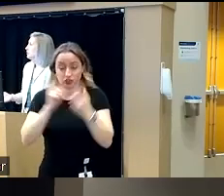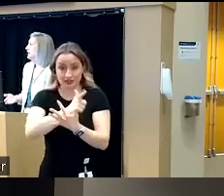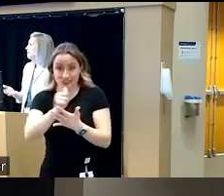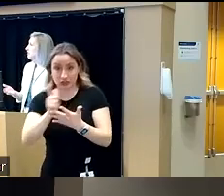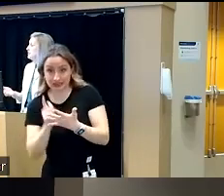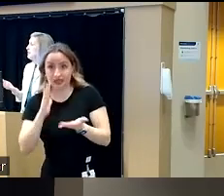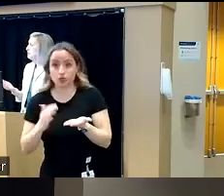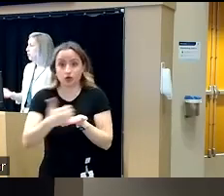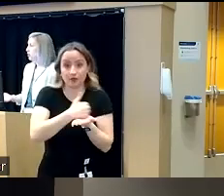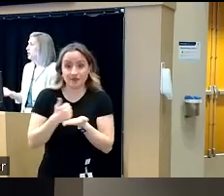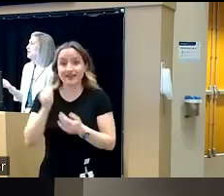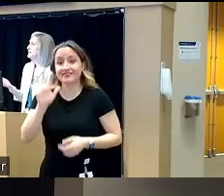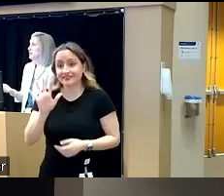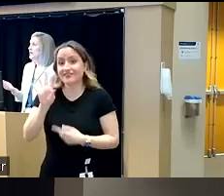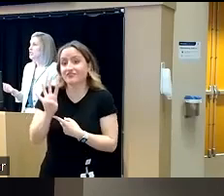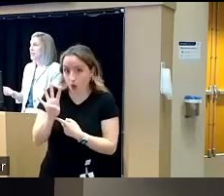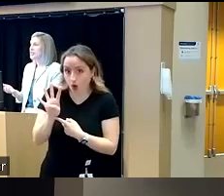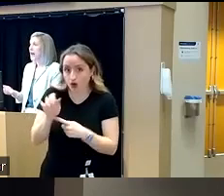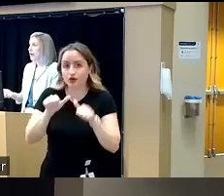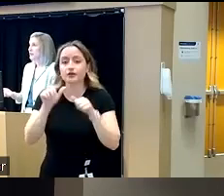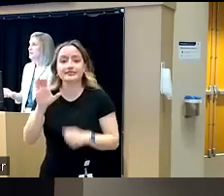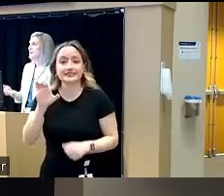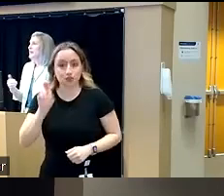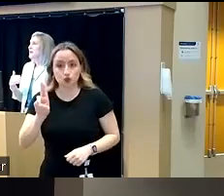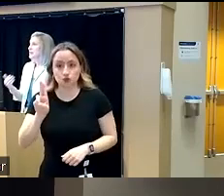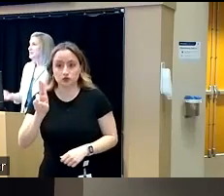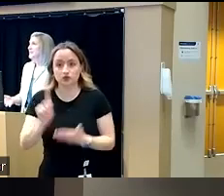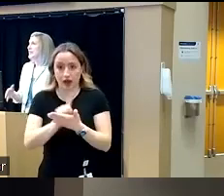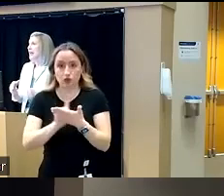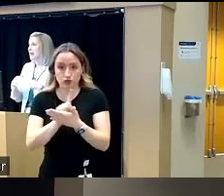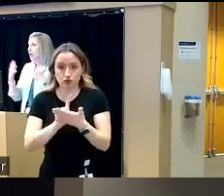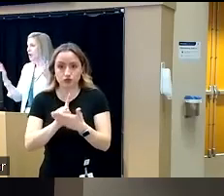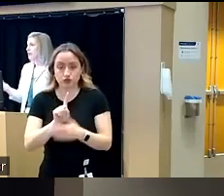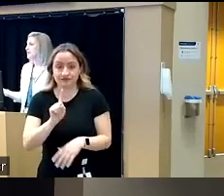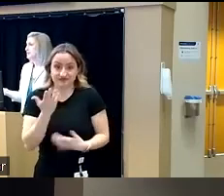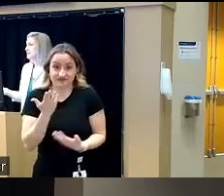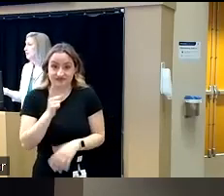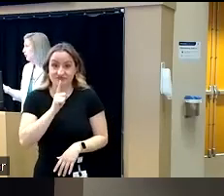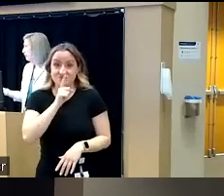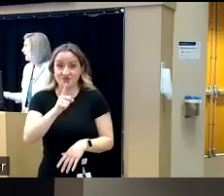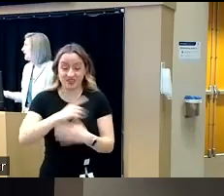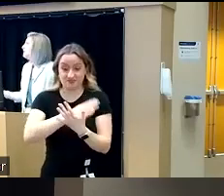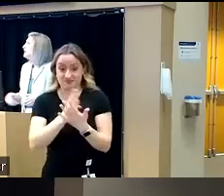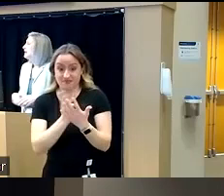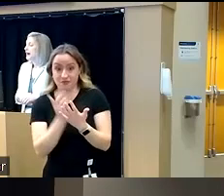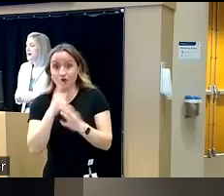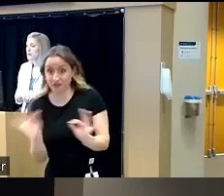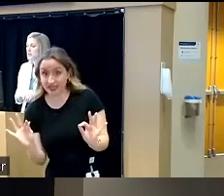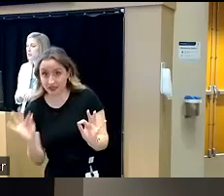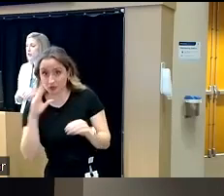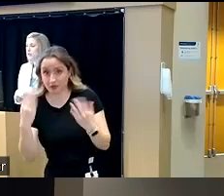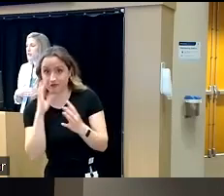would accumulate 50 for continuing education hours and basically have all of this for free which is a